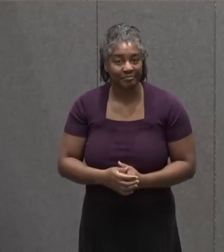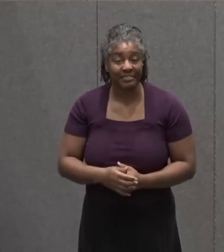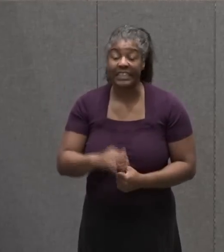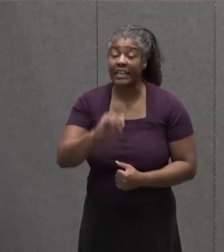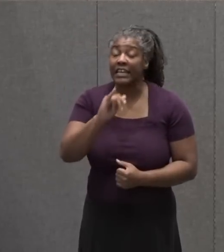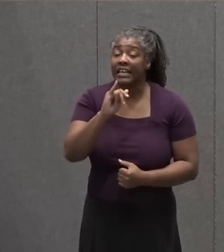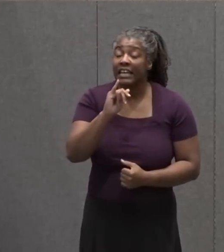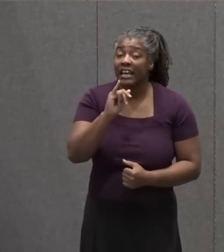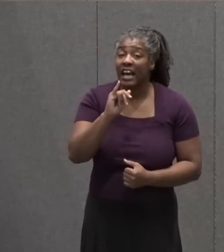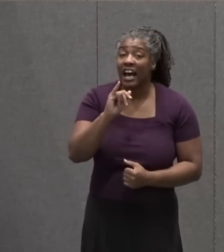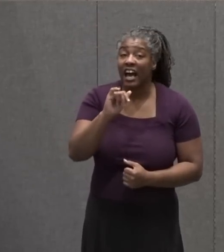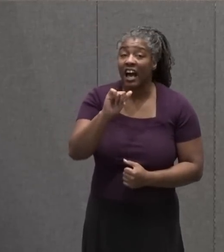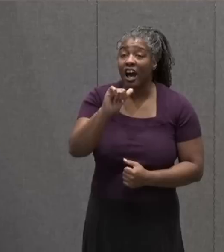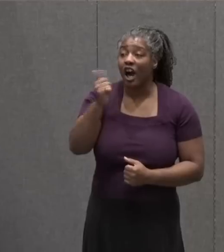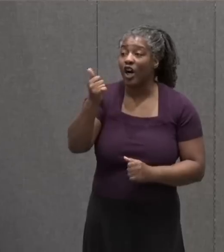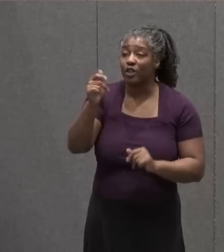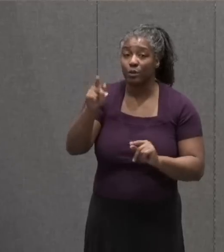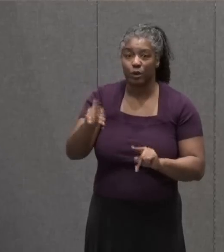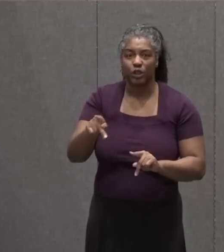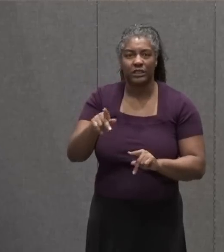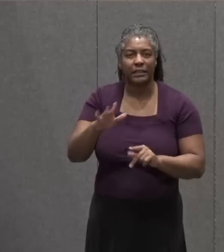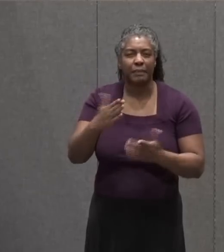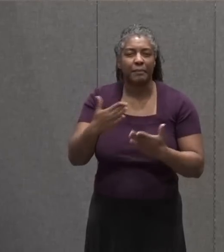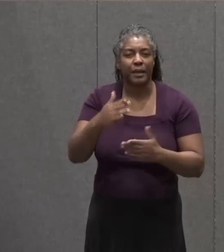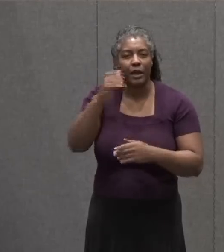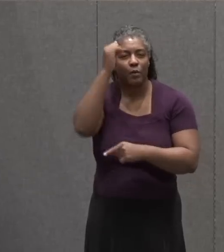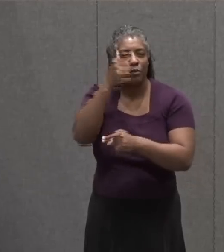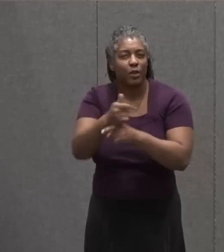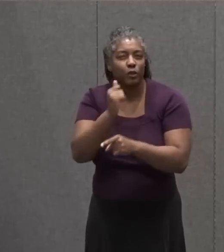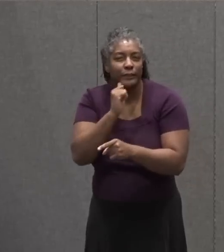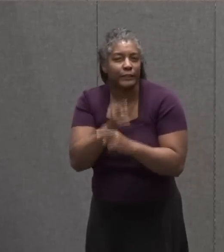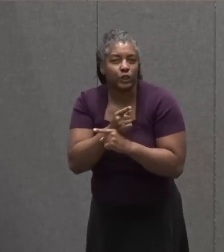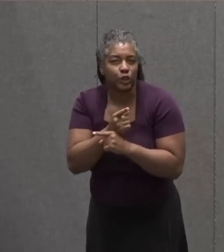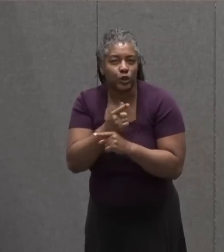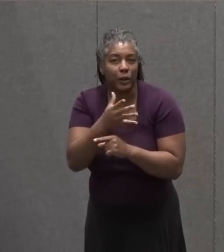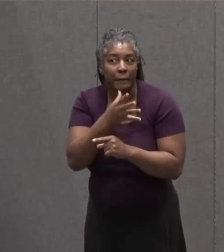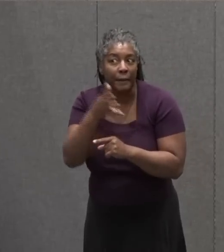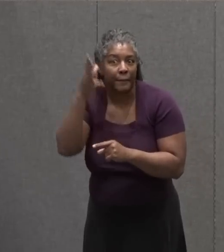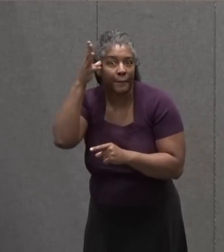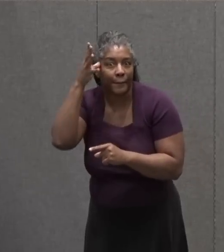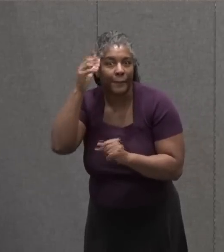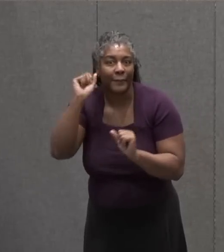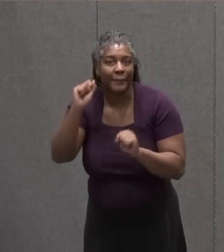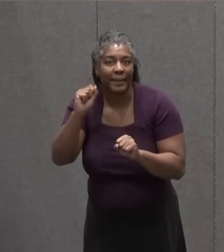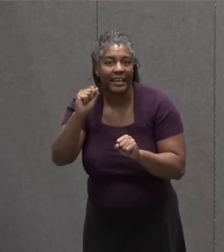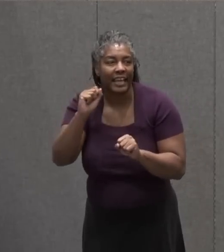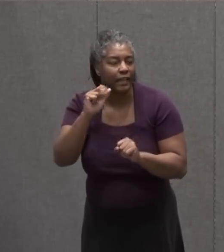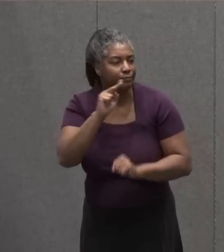As you collect words, think about which word is your favorite. Why is it your favorite?